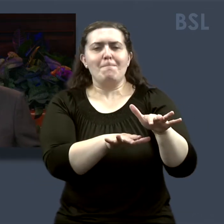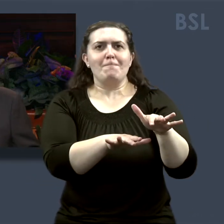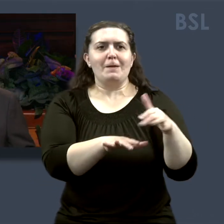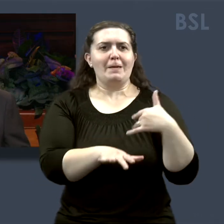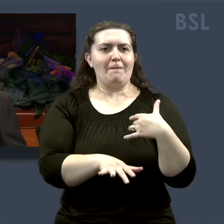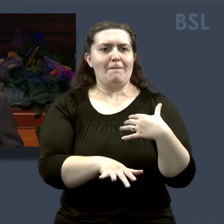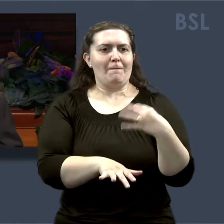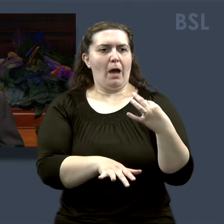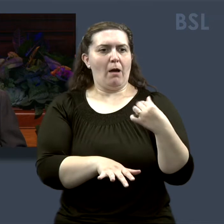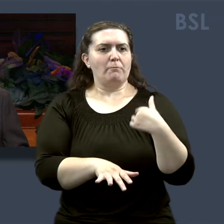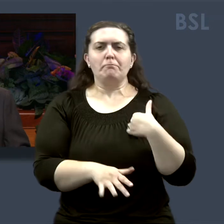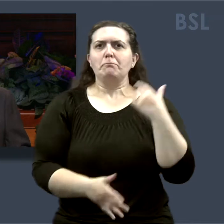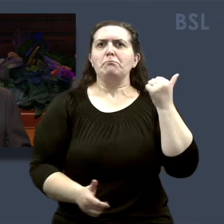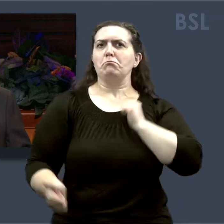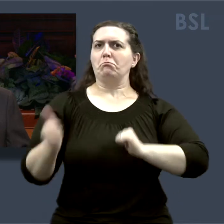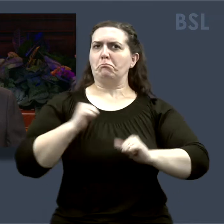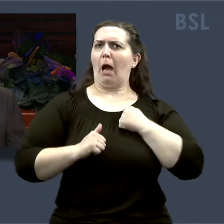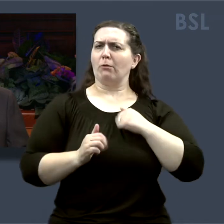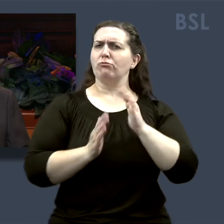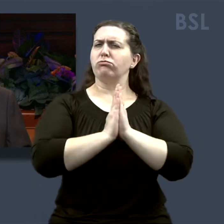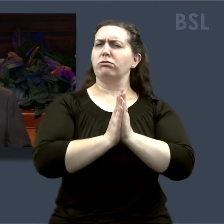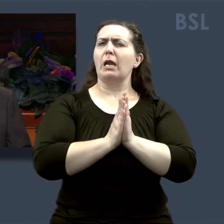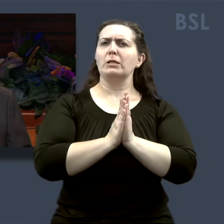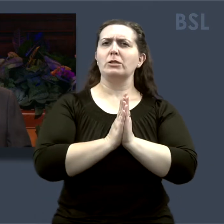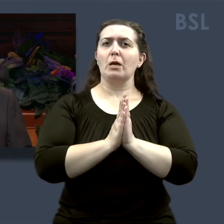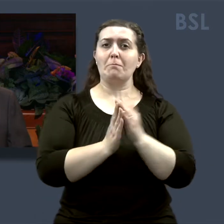“I discovered I was proud of my religion.